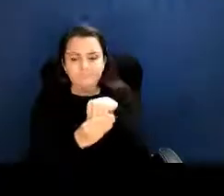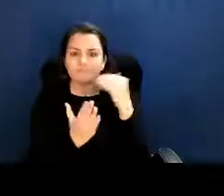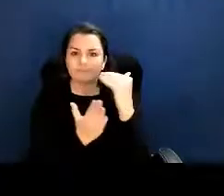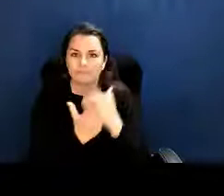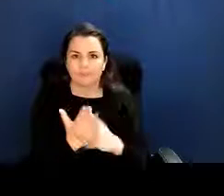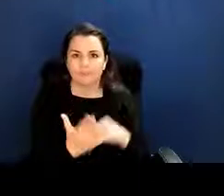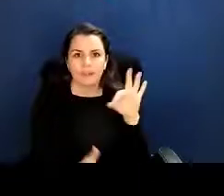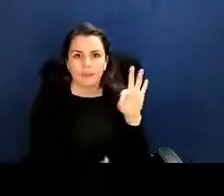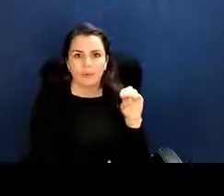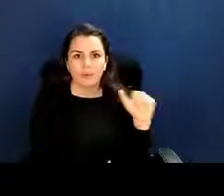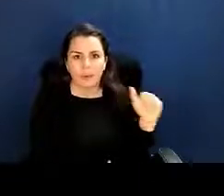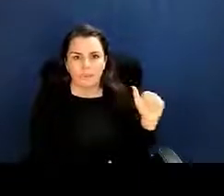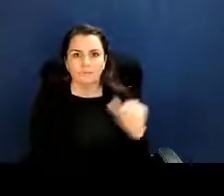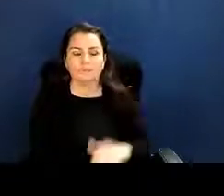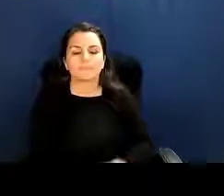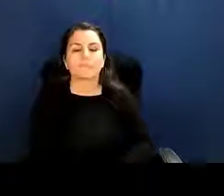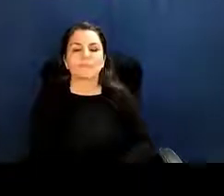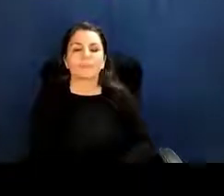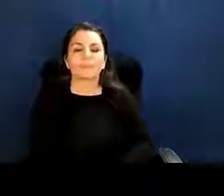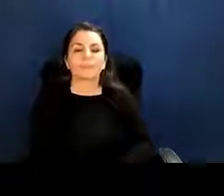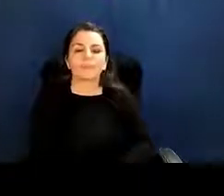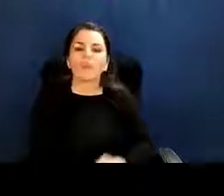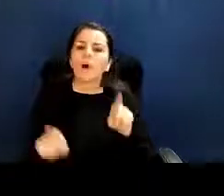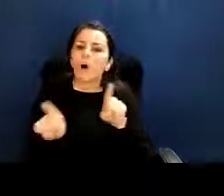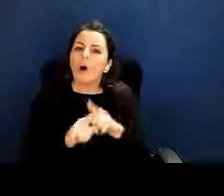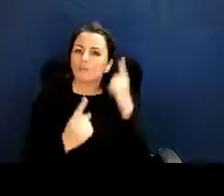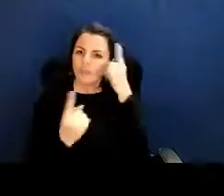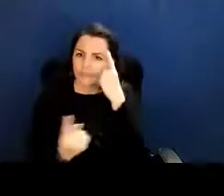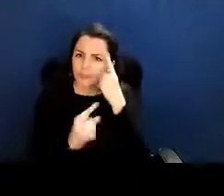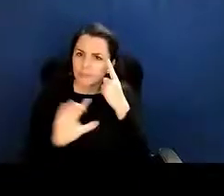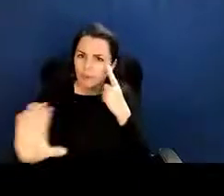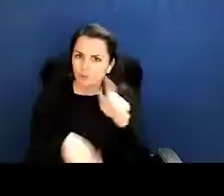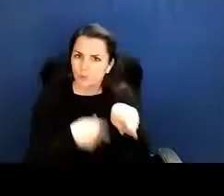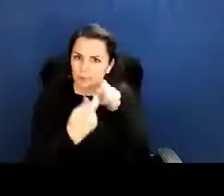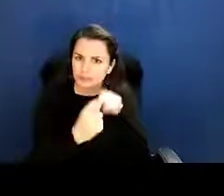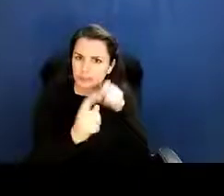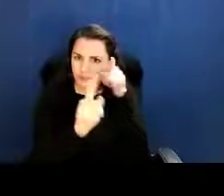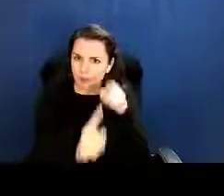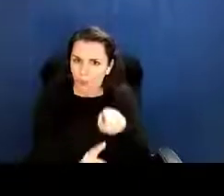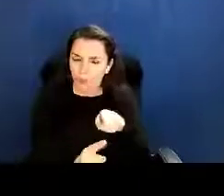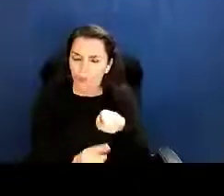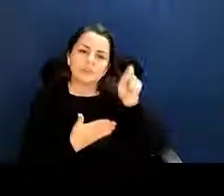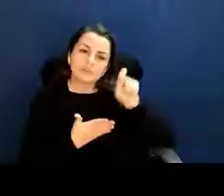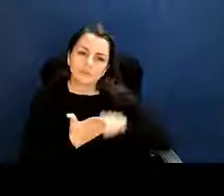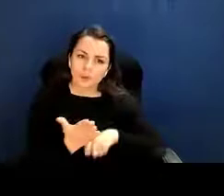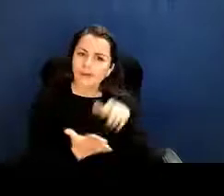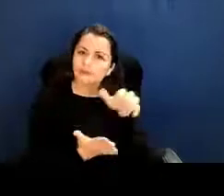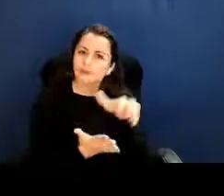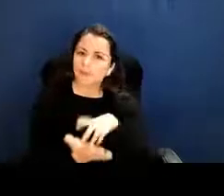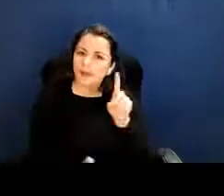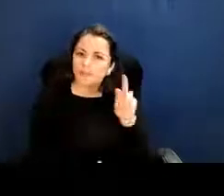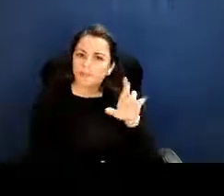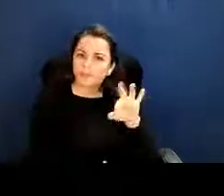Next, think about your specific aims, put together a draft of them. One thing that's really important